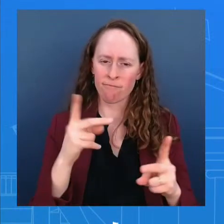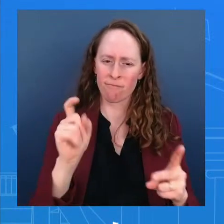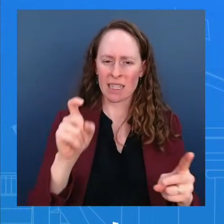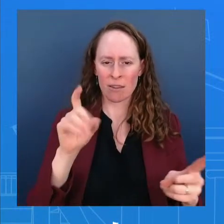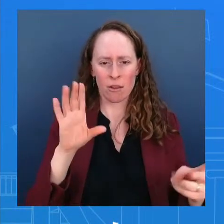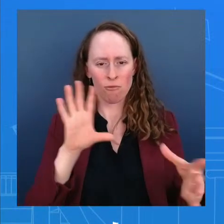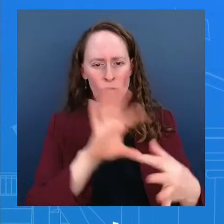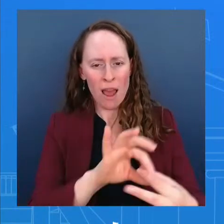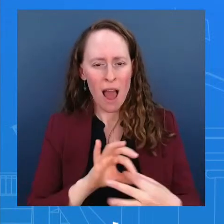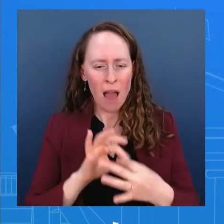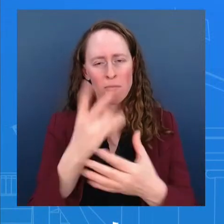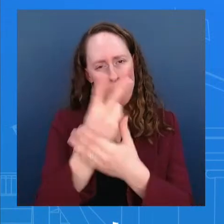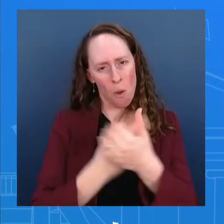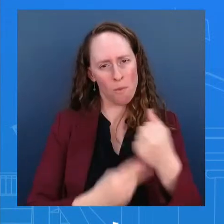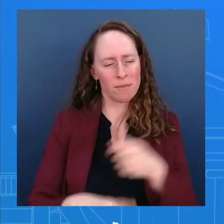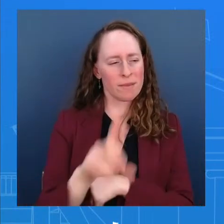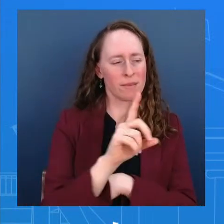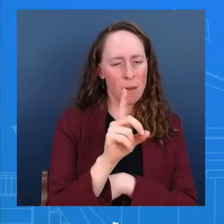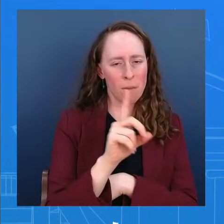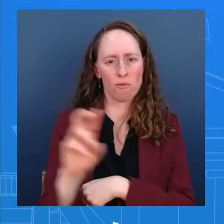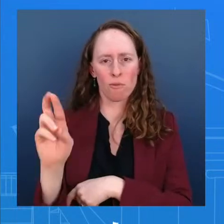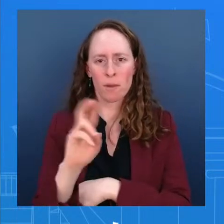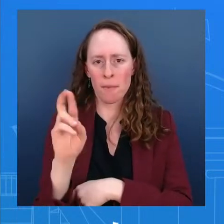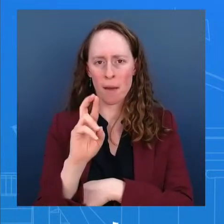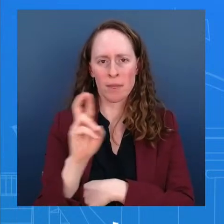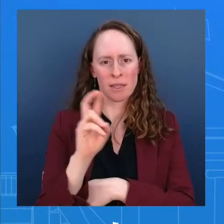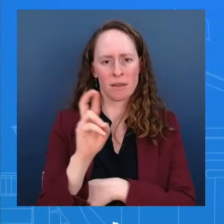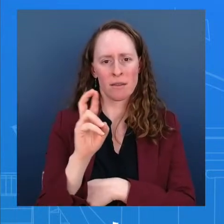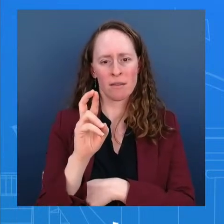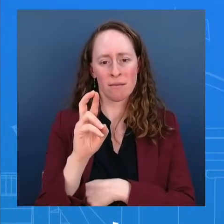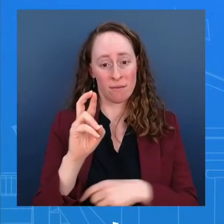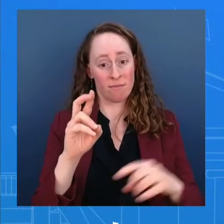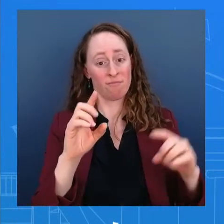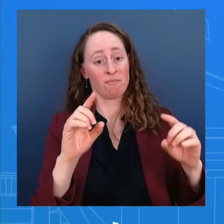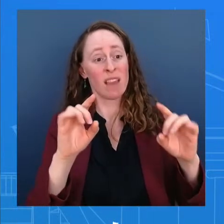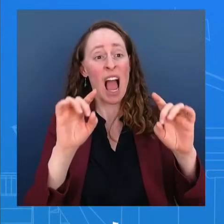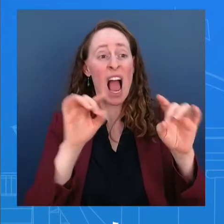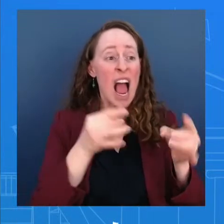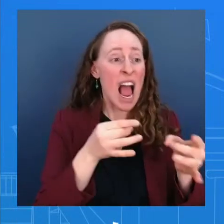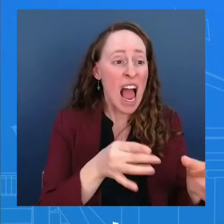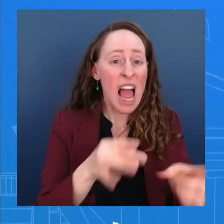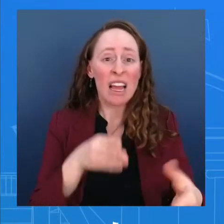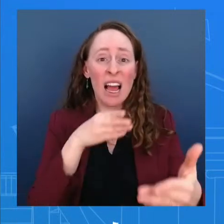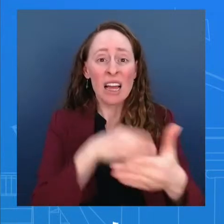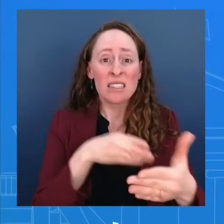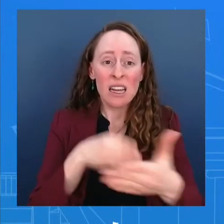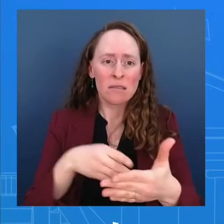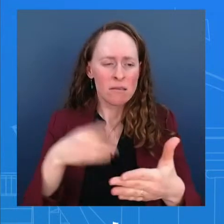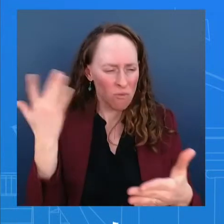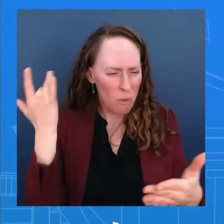to try to speak to how we turn our discourse in directions